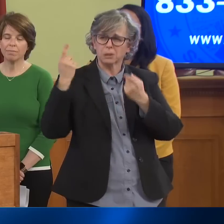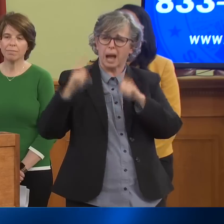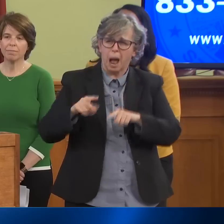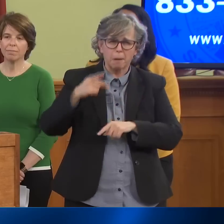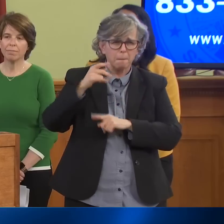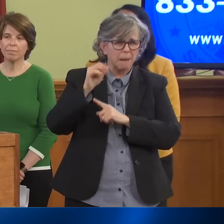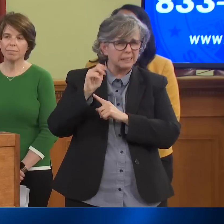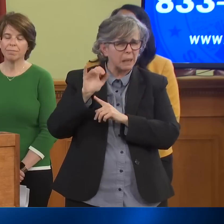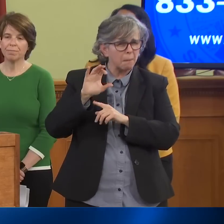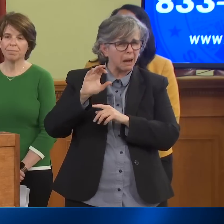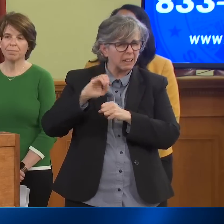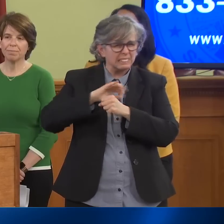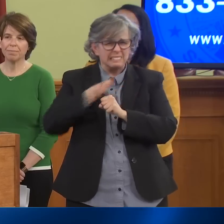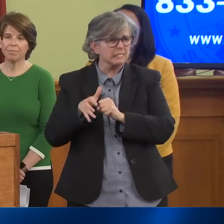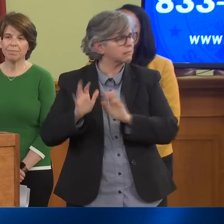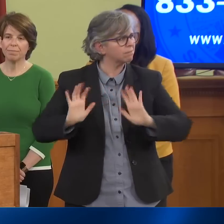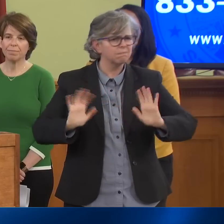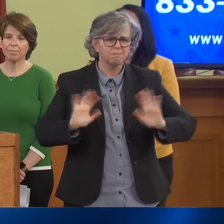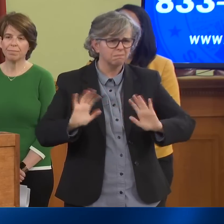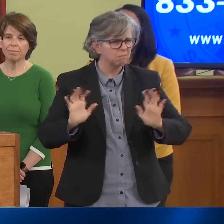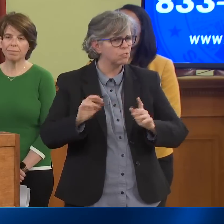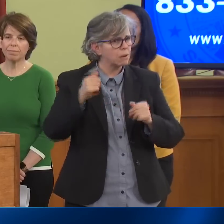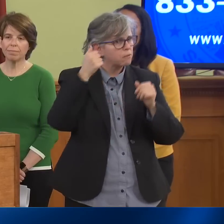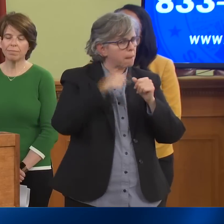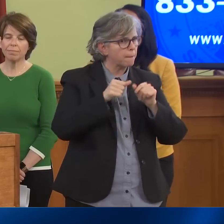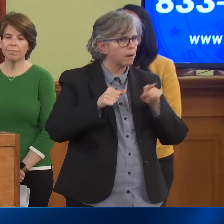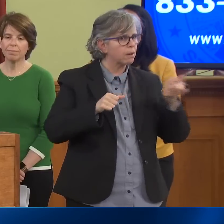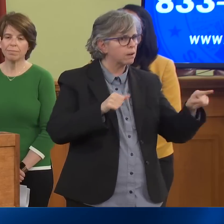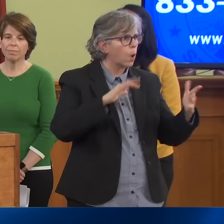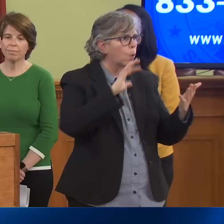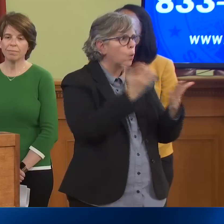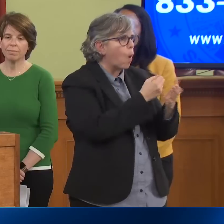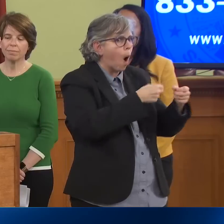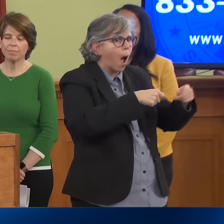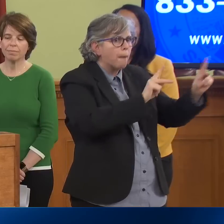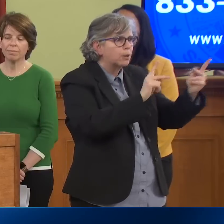WE LOOK AT THIS PANDEMIC WITH ALL THE BAD THINGS, BUT I THINK